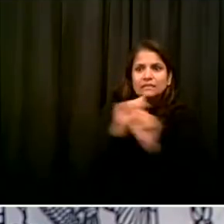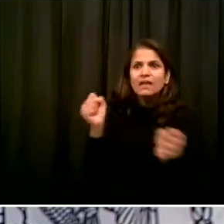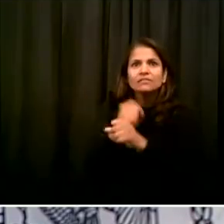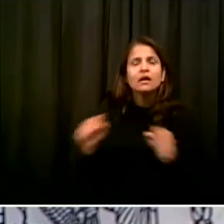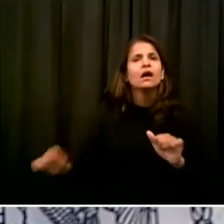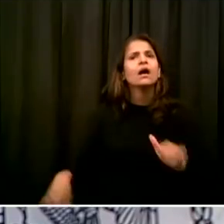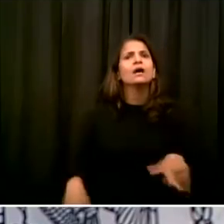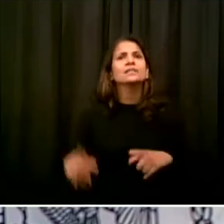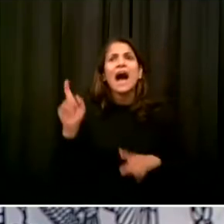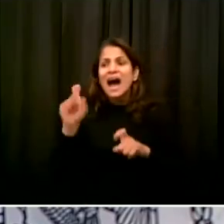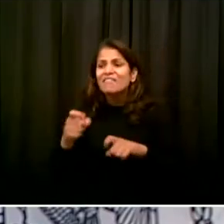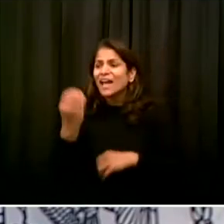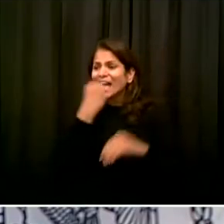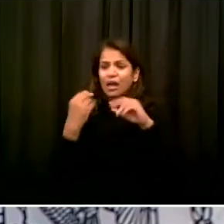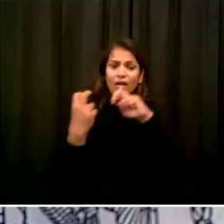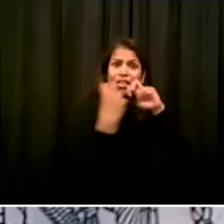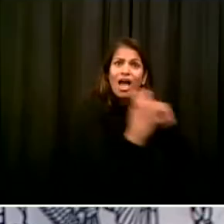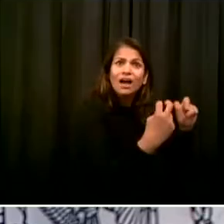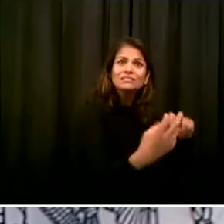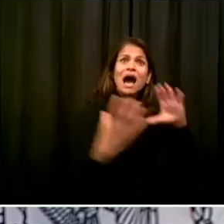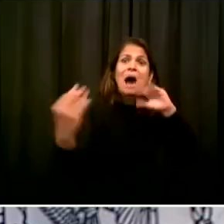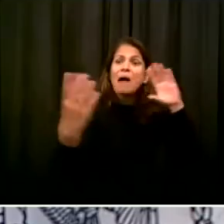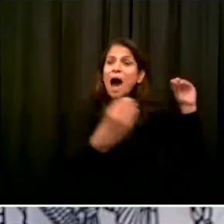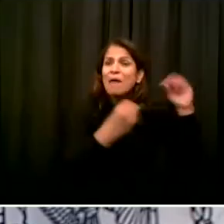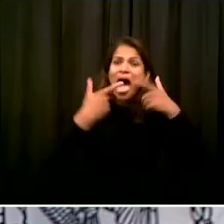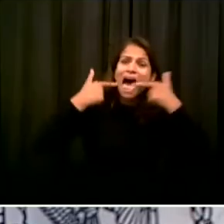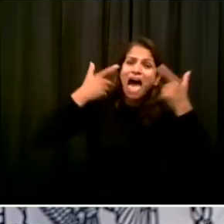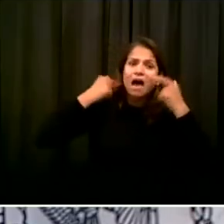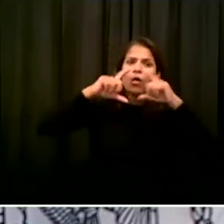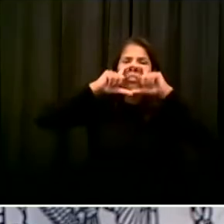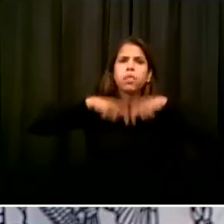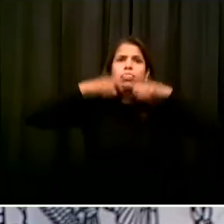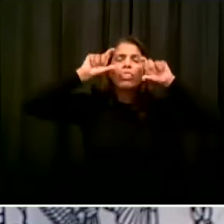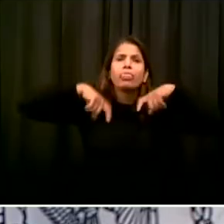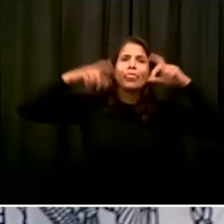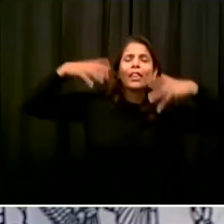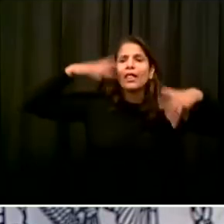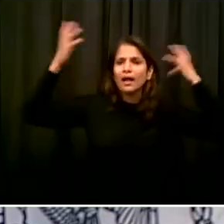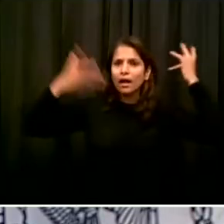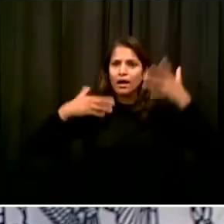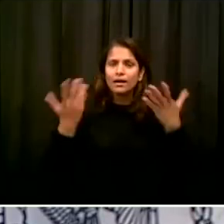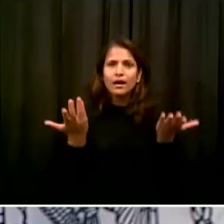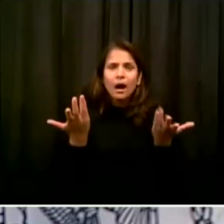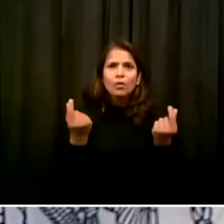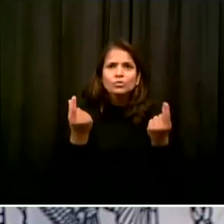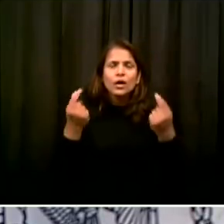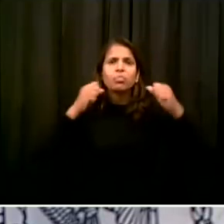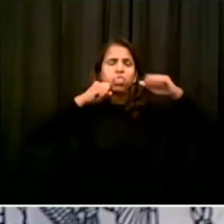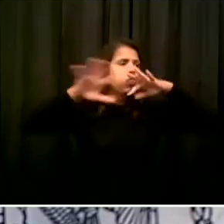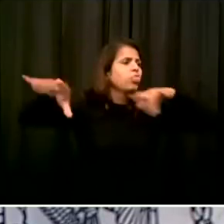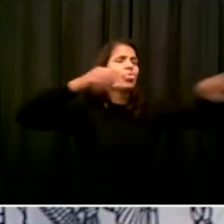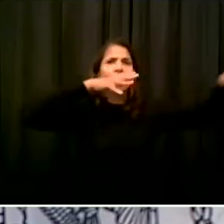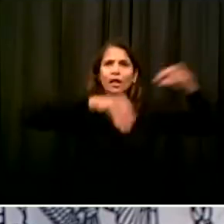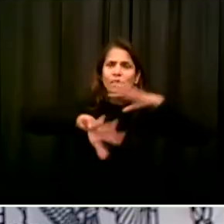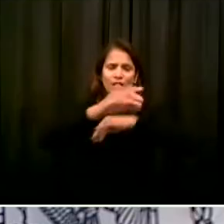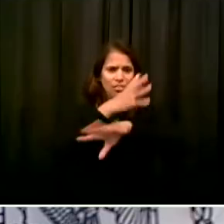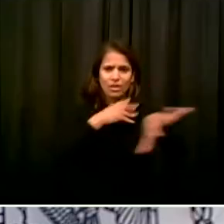THEY WILL BE EATING LUNCH AND